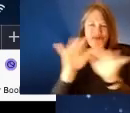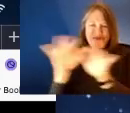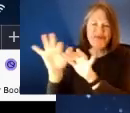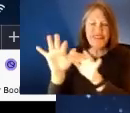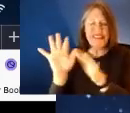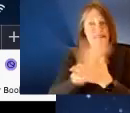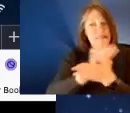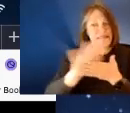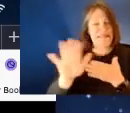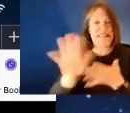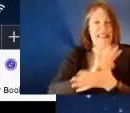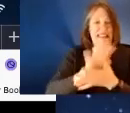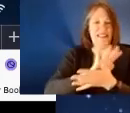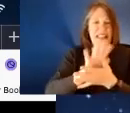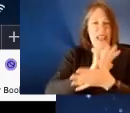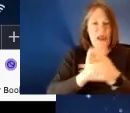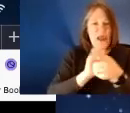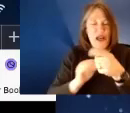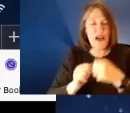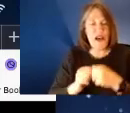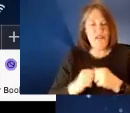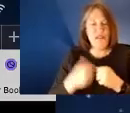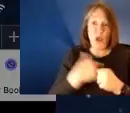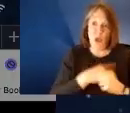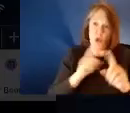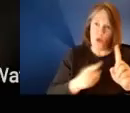here. 06:48:38 >> SPEAKER: Really strive to create